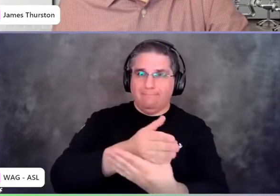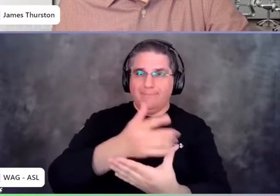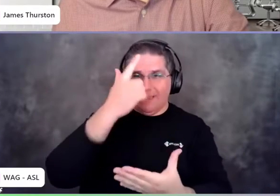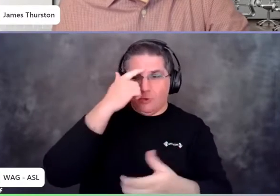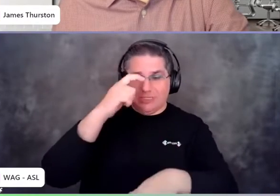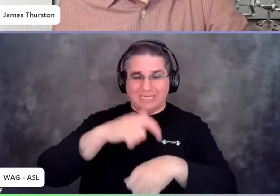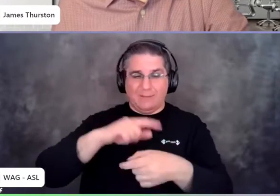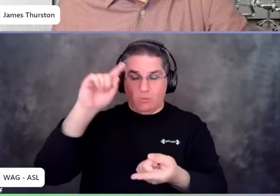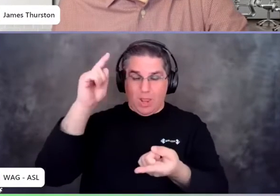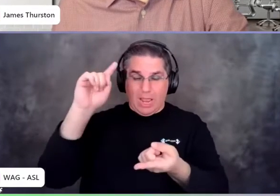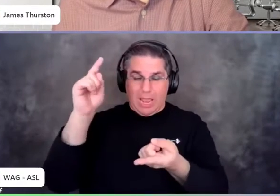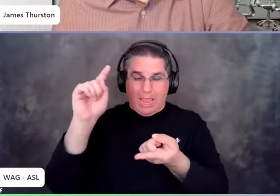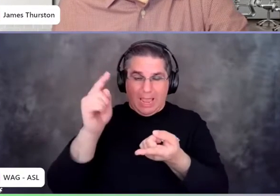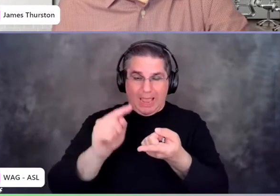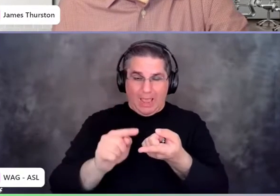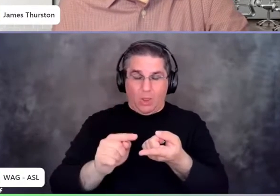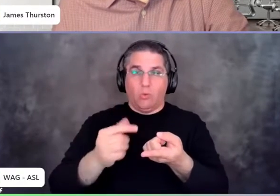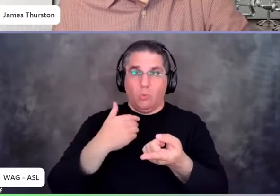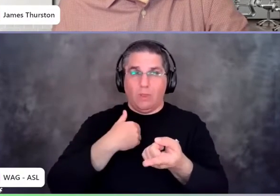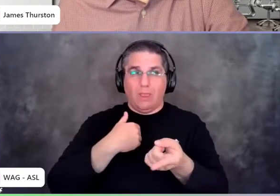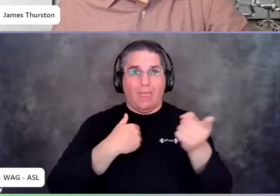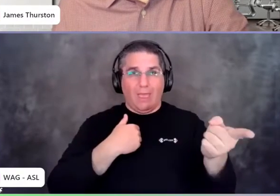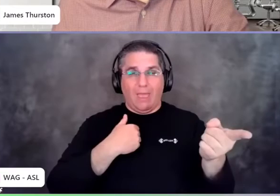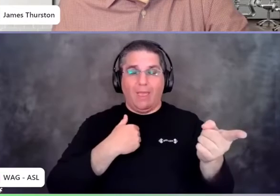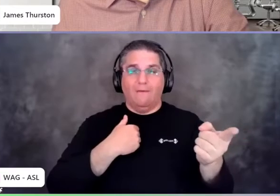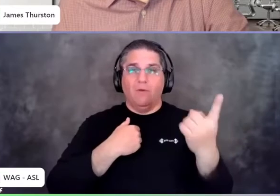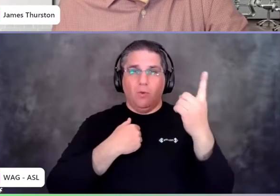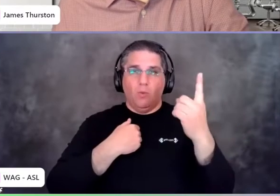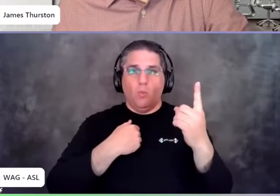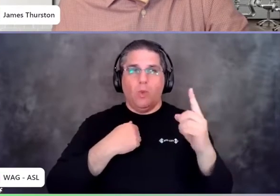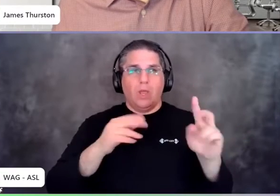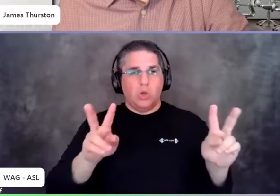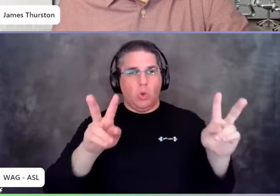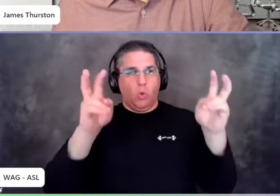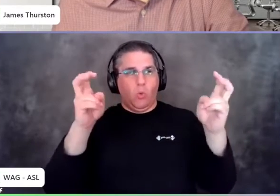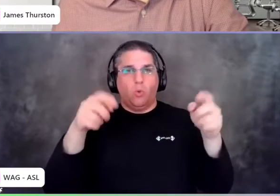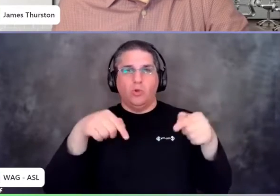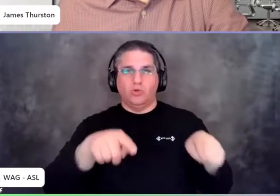across the organization. Awesome they're both awesome,